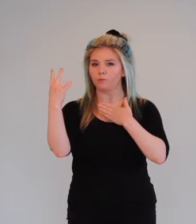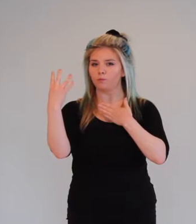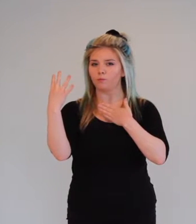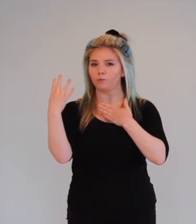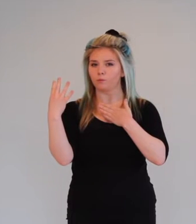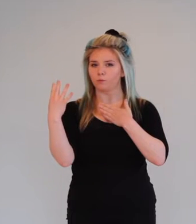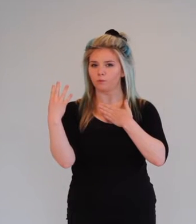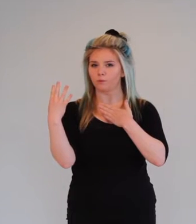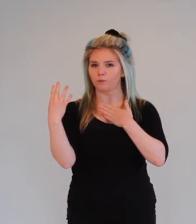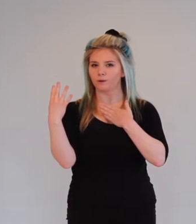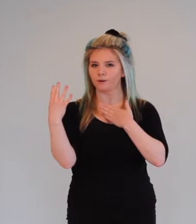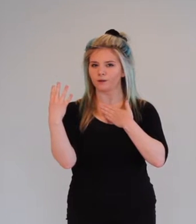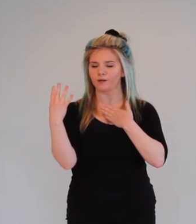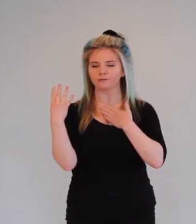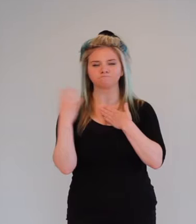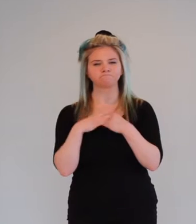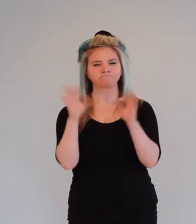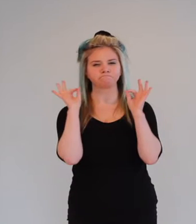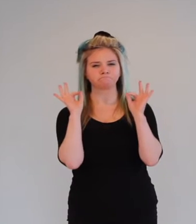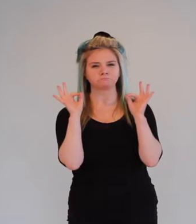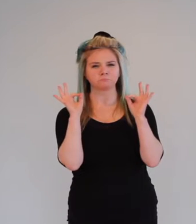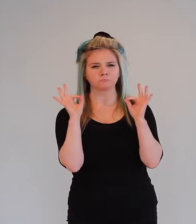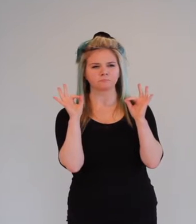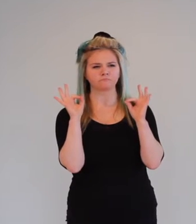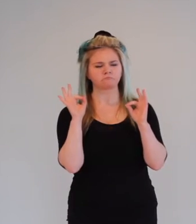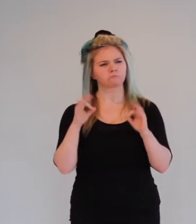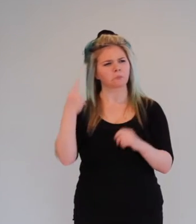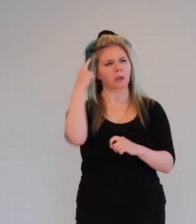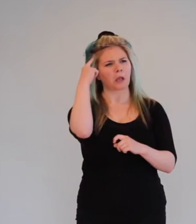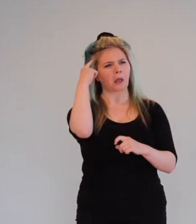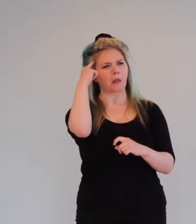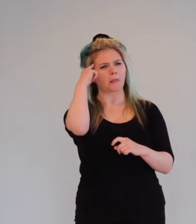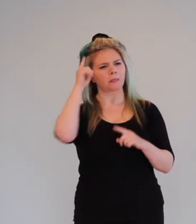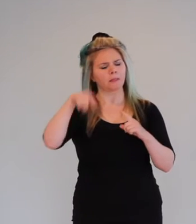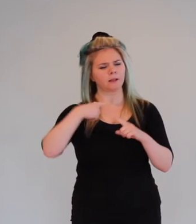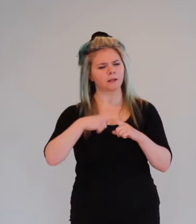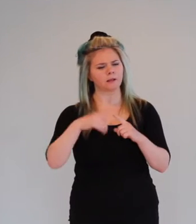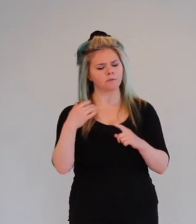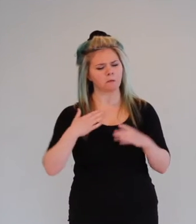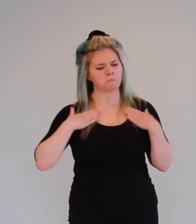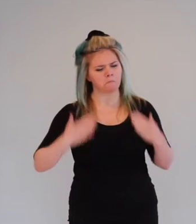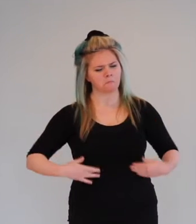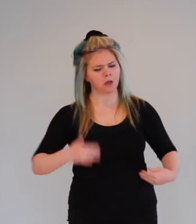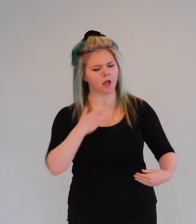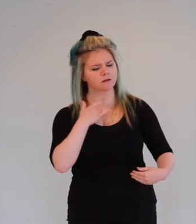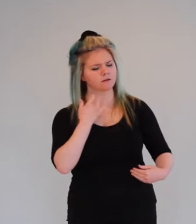Wonderful. And take a moment to notice how you feel. Just those first two breaths. Add a little bit at ease.